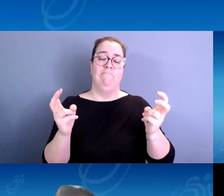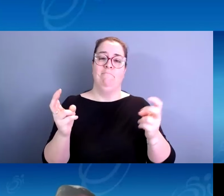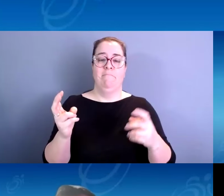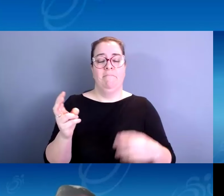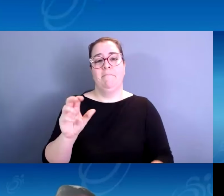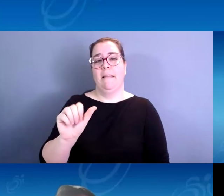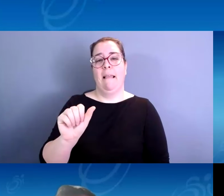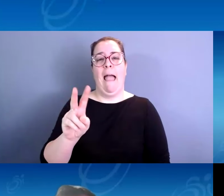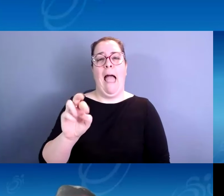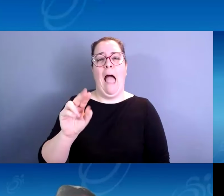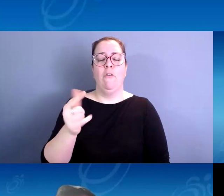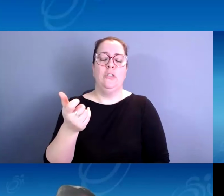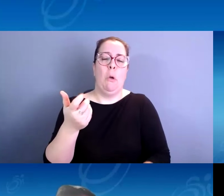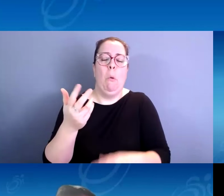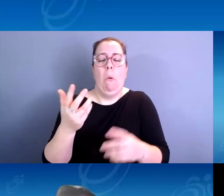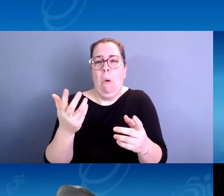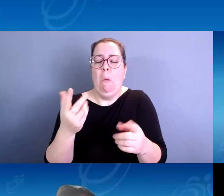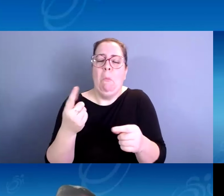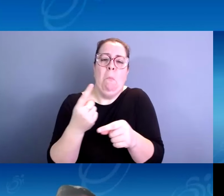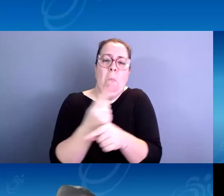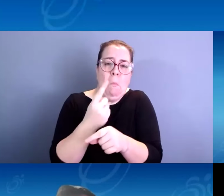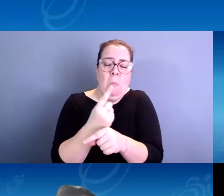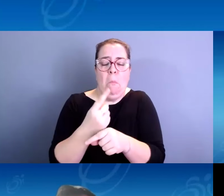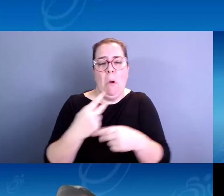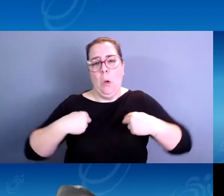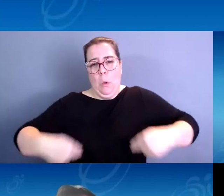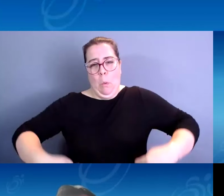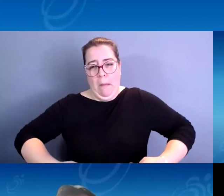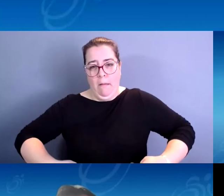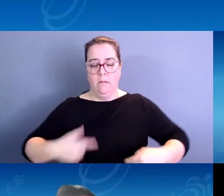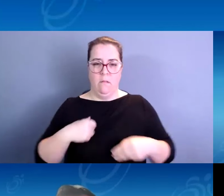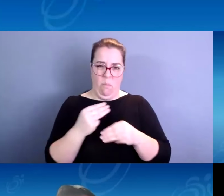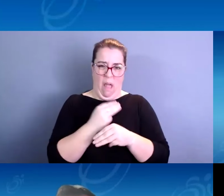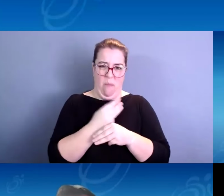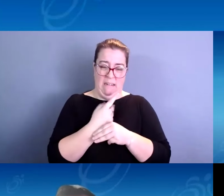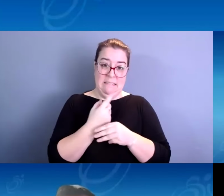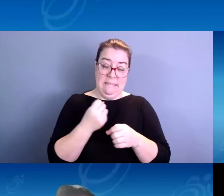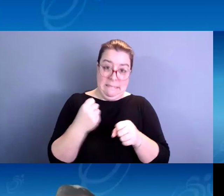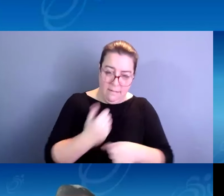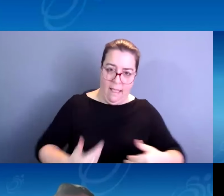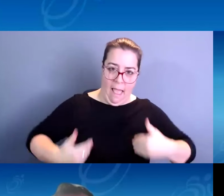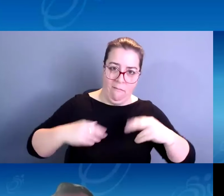to give you the proof, but there is no such thing, right? And so so there is no average human being.